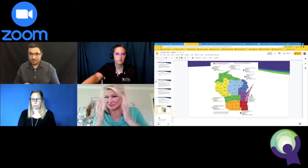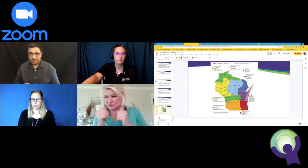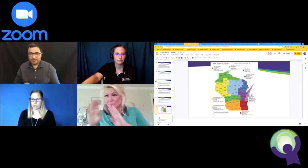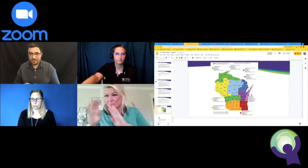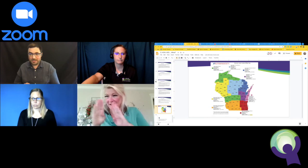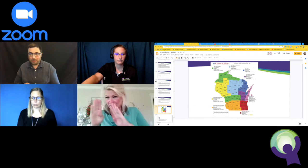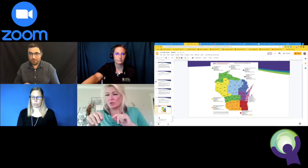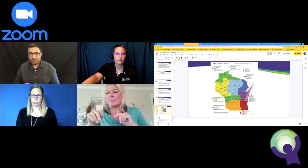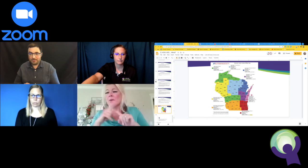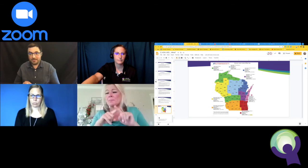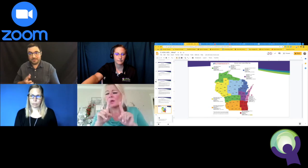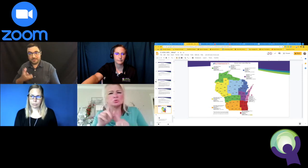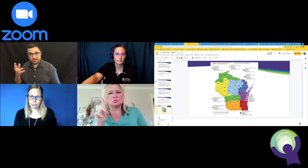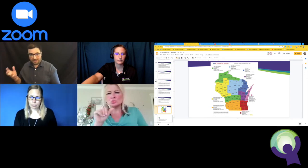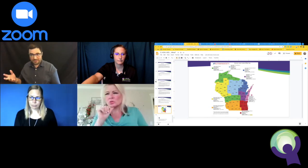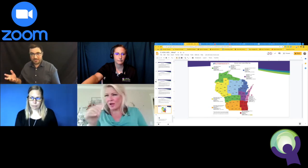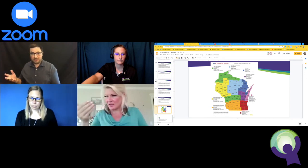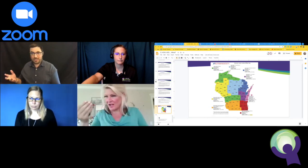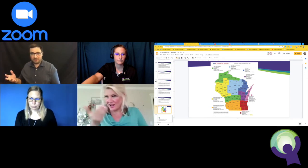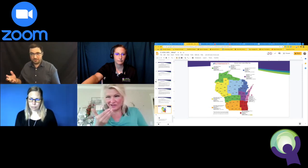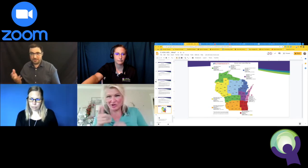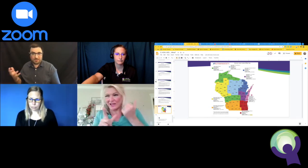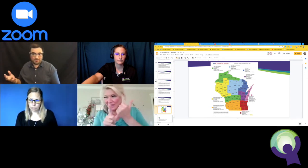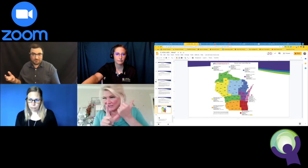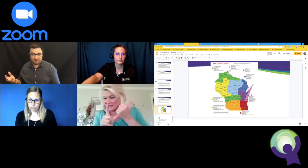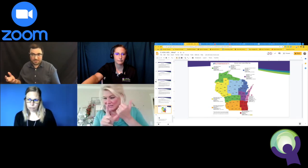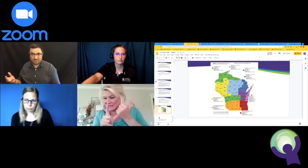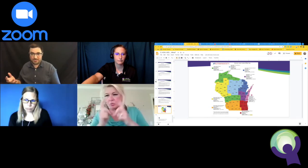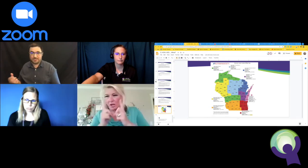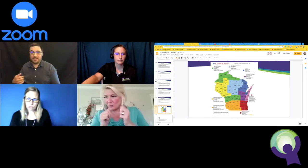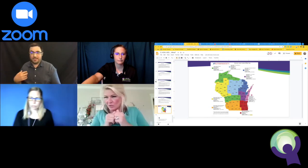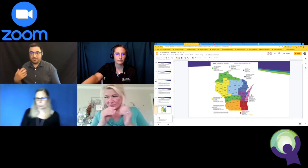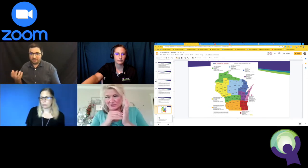team and so they could help the direct the educational team, the teachers